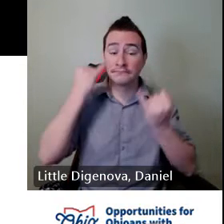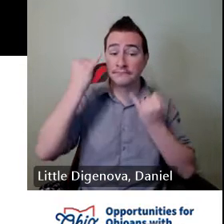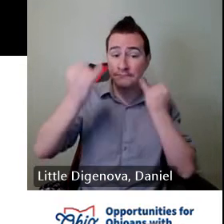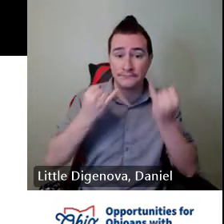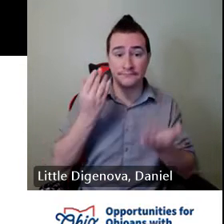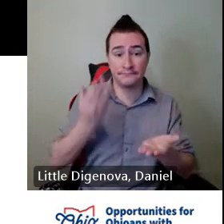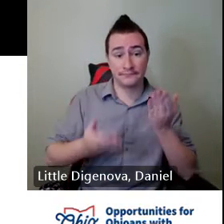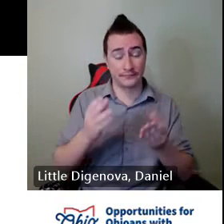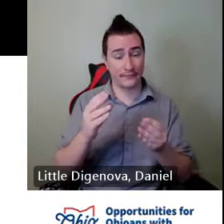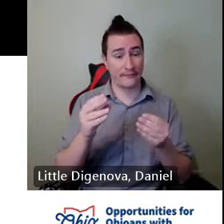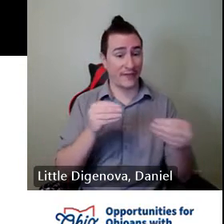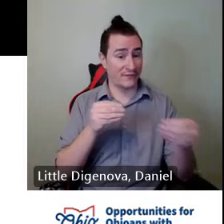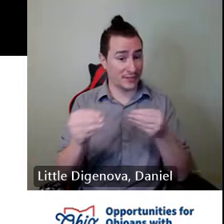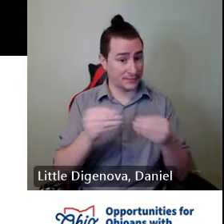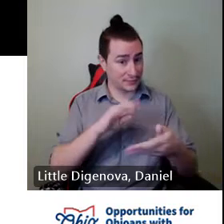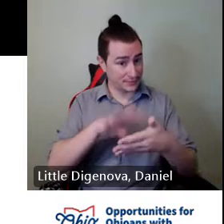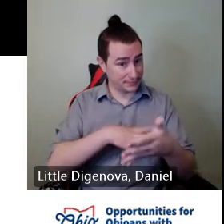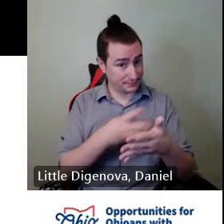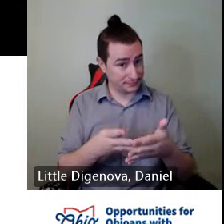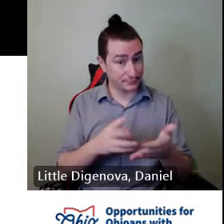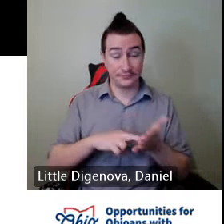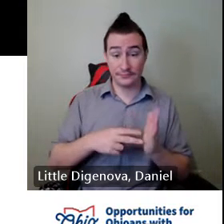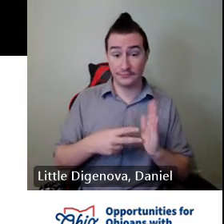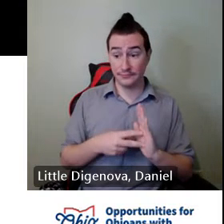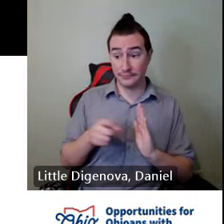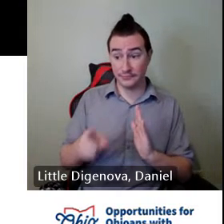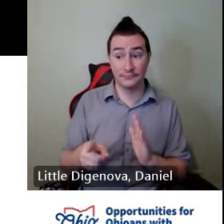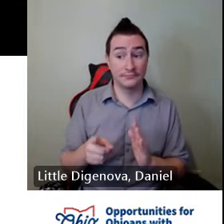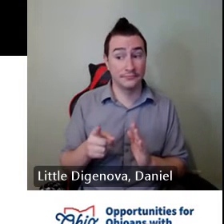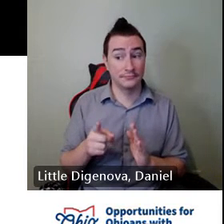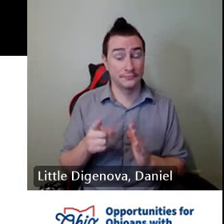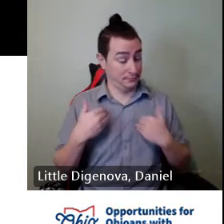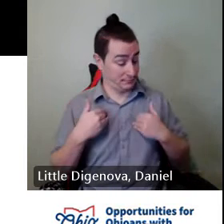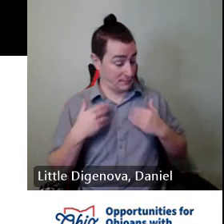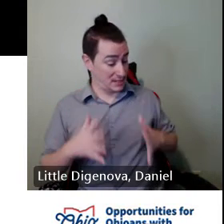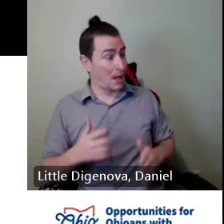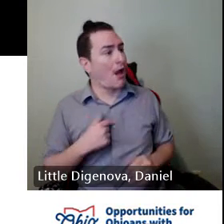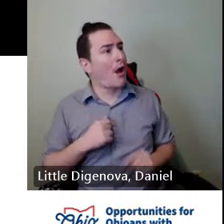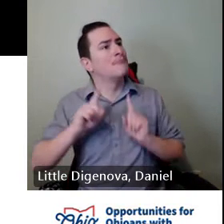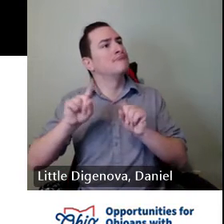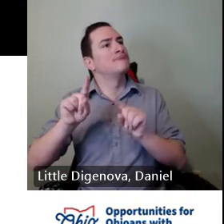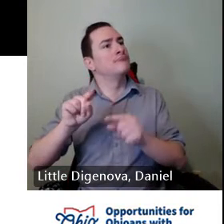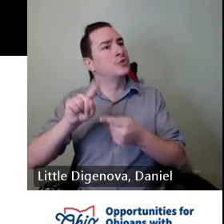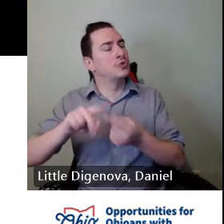Maybe the person is seeking treatment for this condition and they need to adjust their work schedule for a period of time to